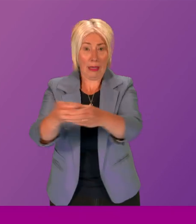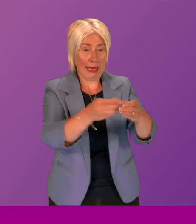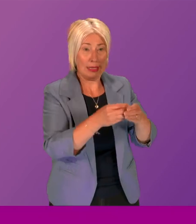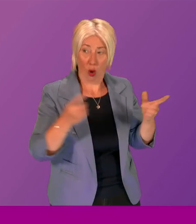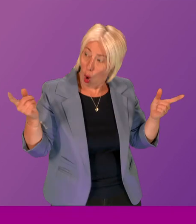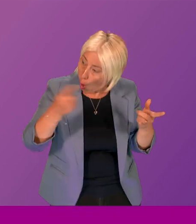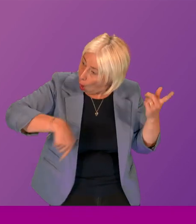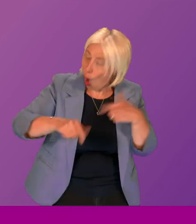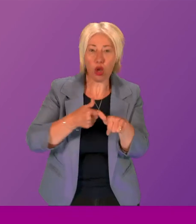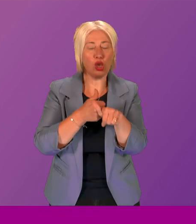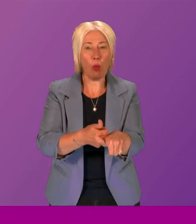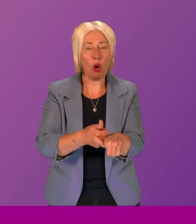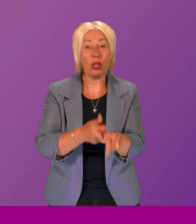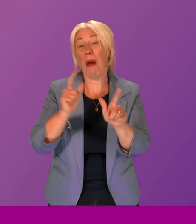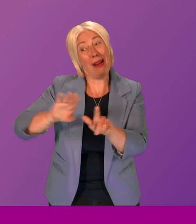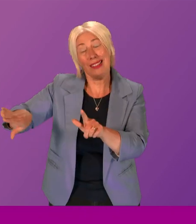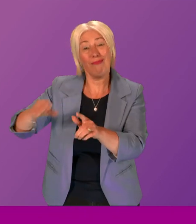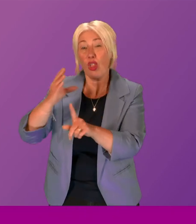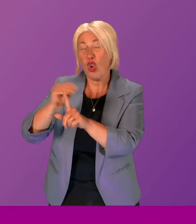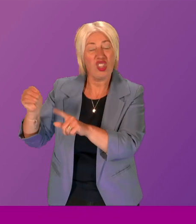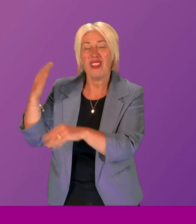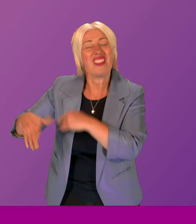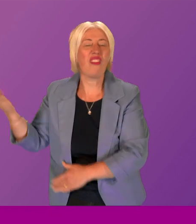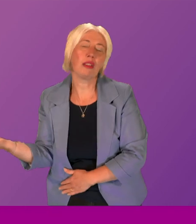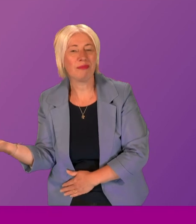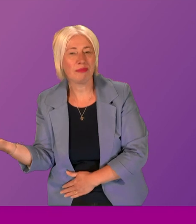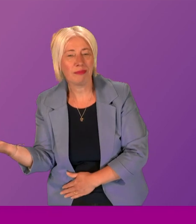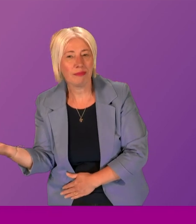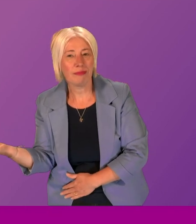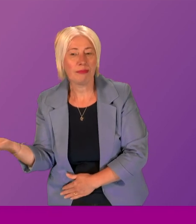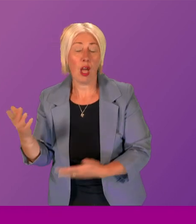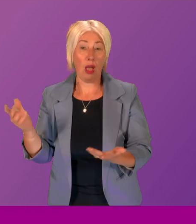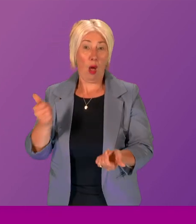except the Scottish Conservatives. Why should members be proud of it? They should be proud